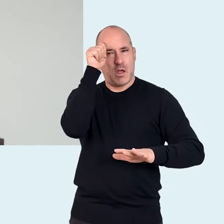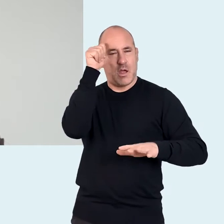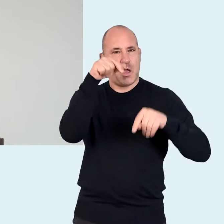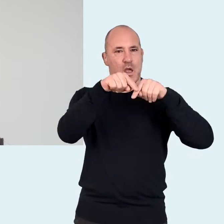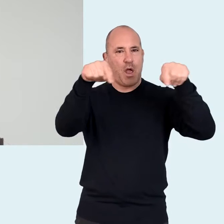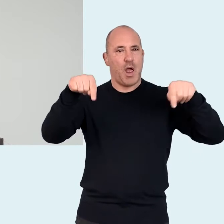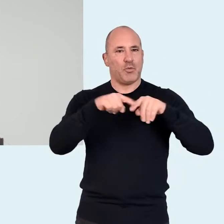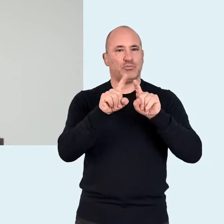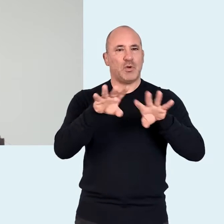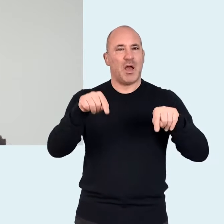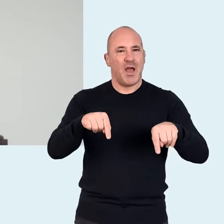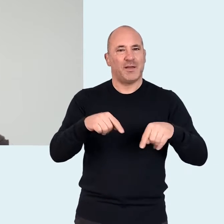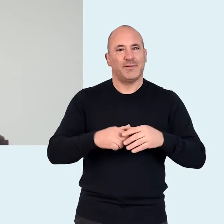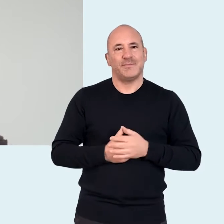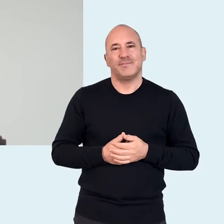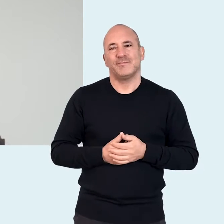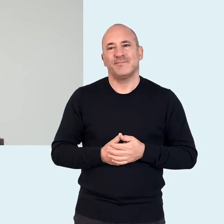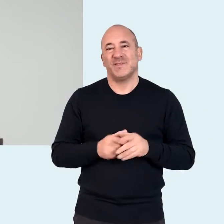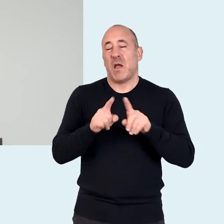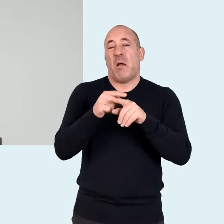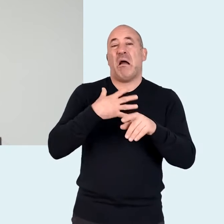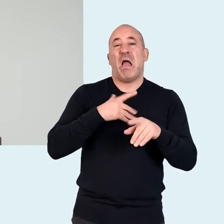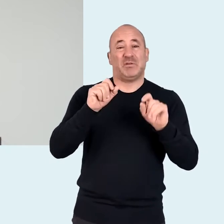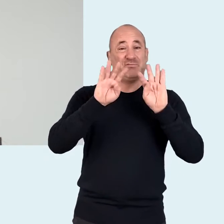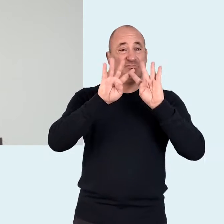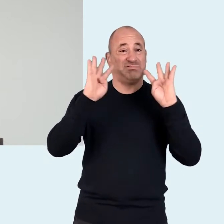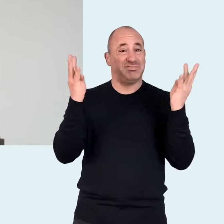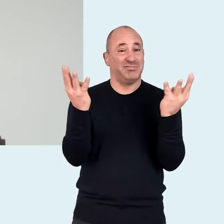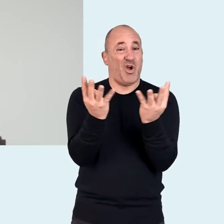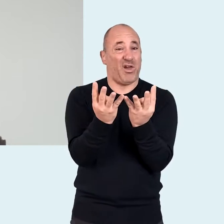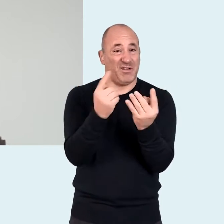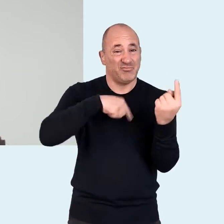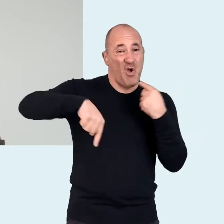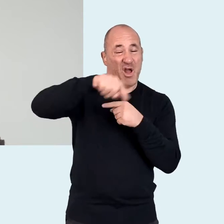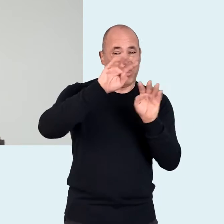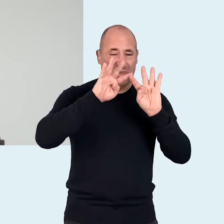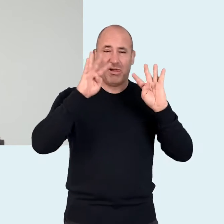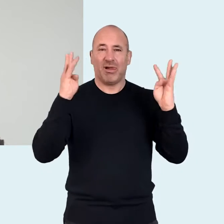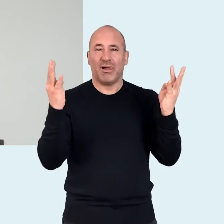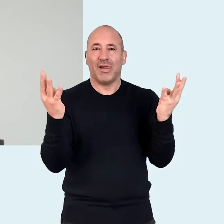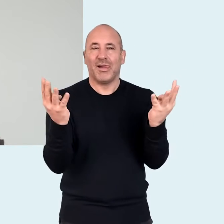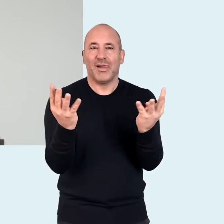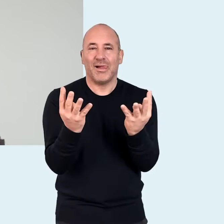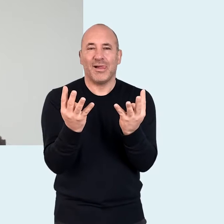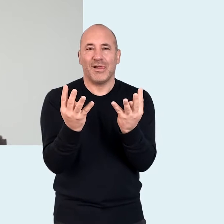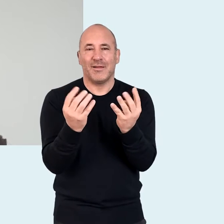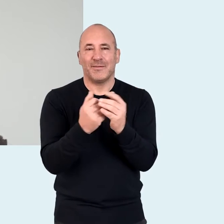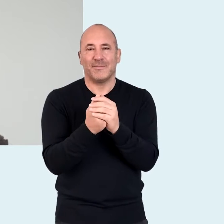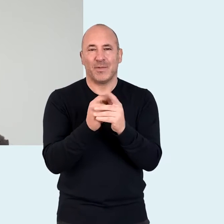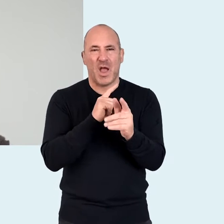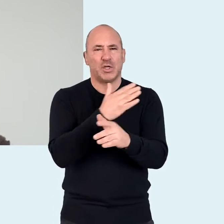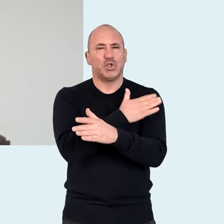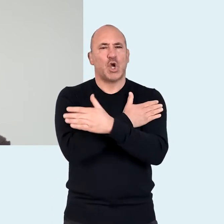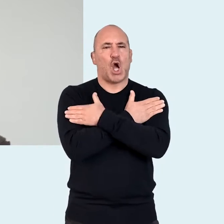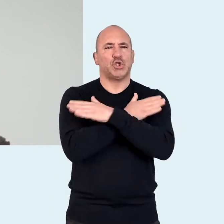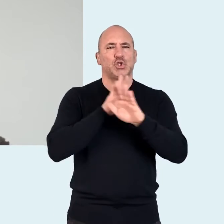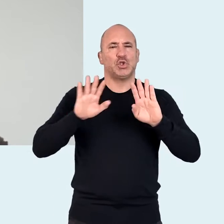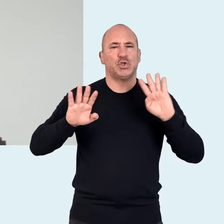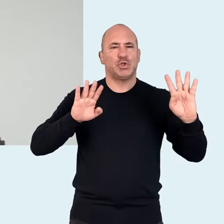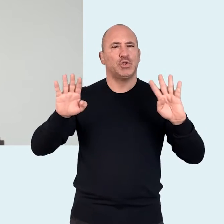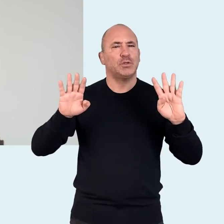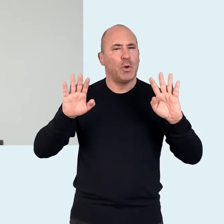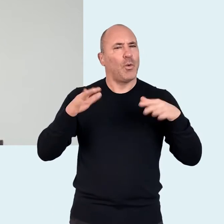familiarity. I also like to work with circle time in kind of a proximal way. So touch can